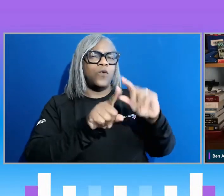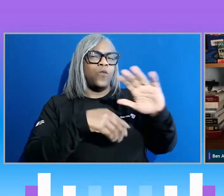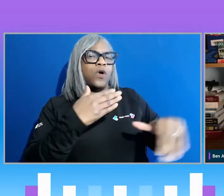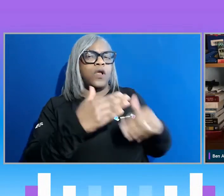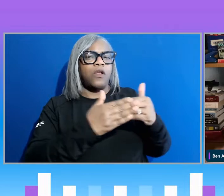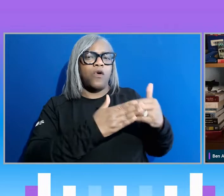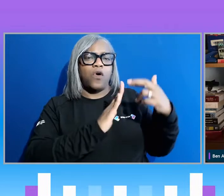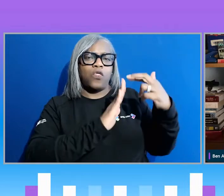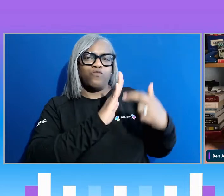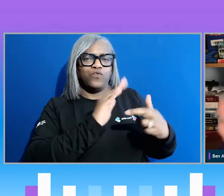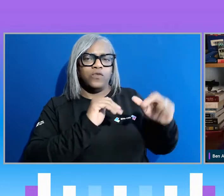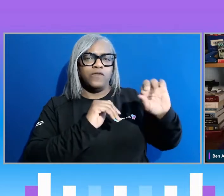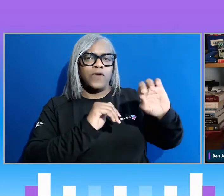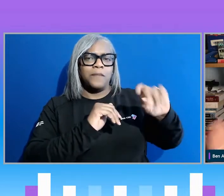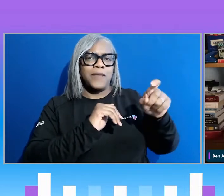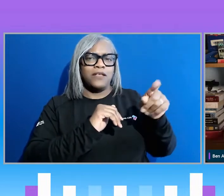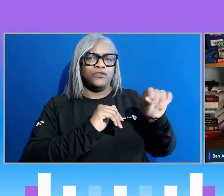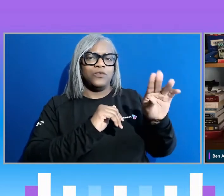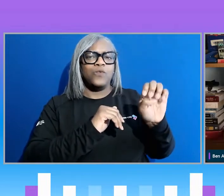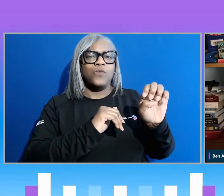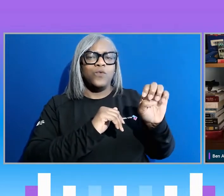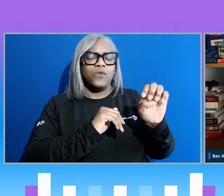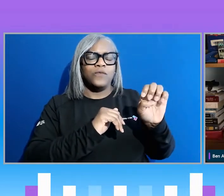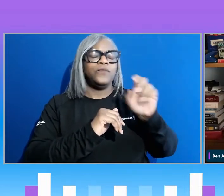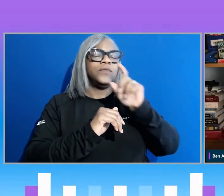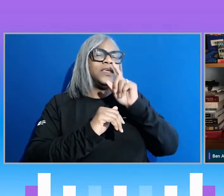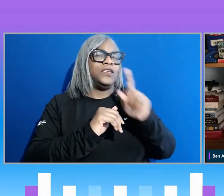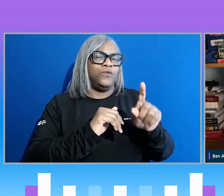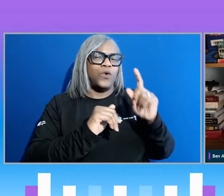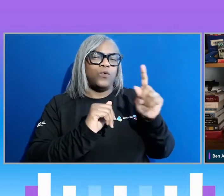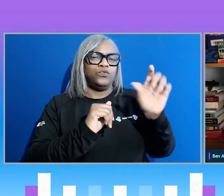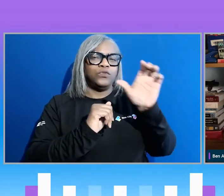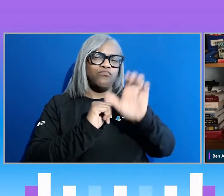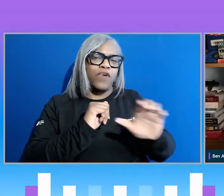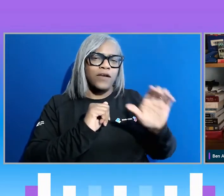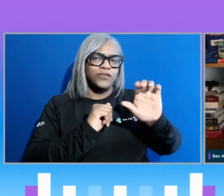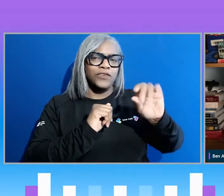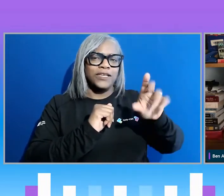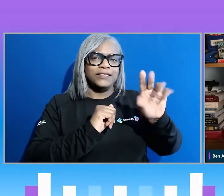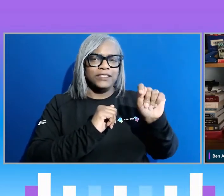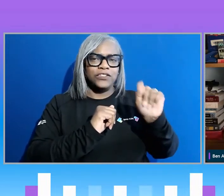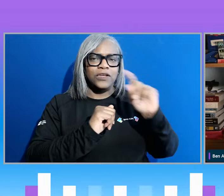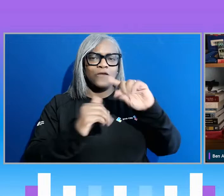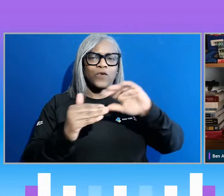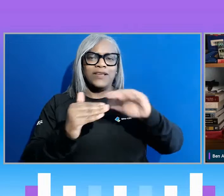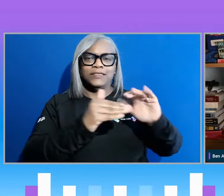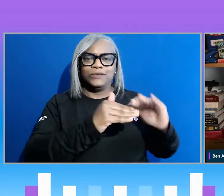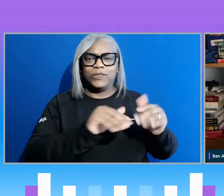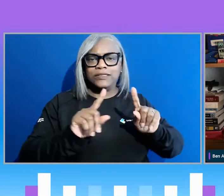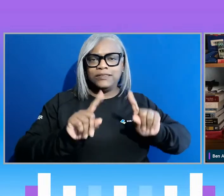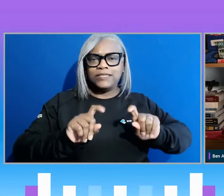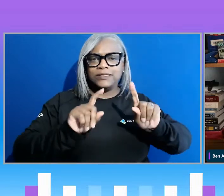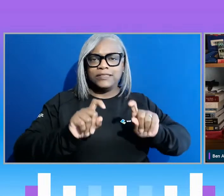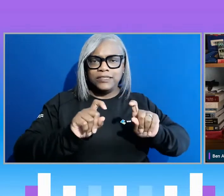go into that browser context where you use the browser extension, where you use end to end testing.